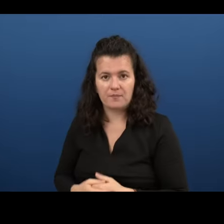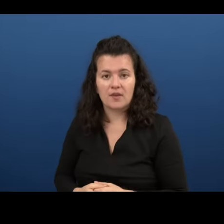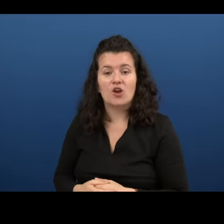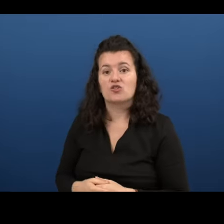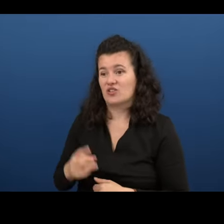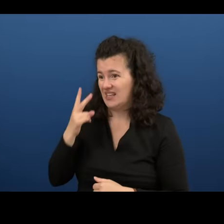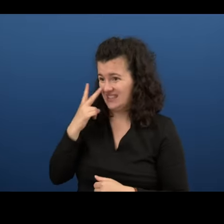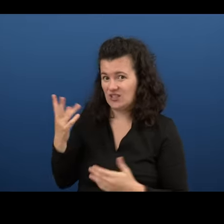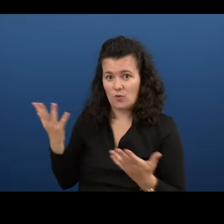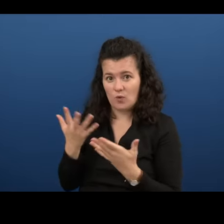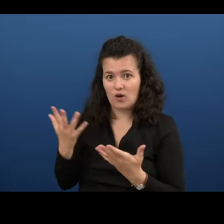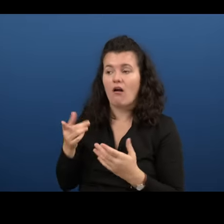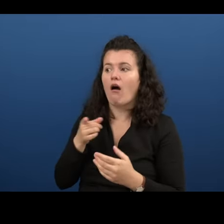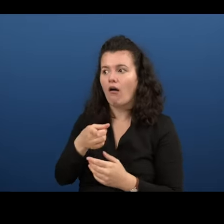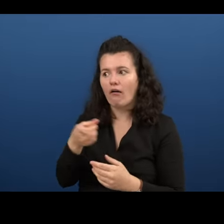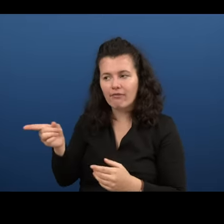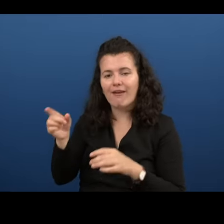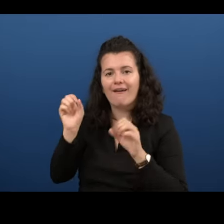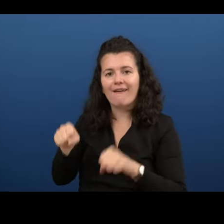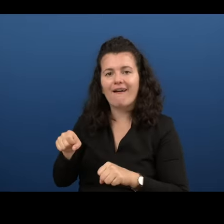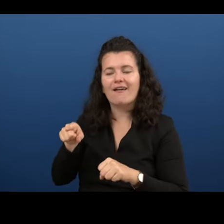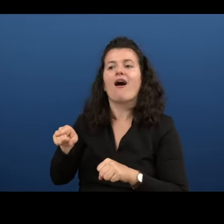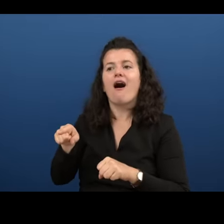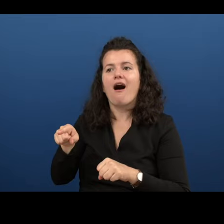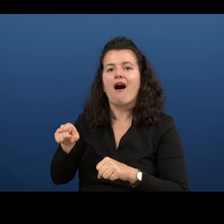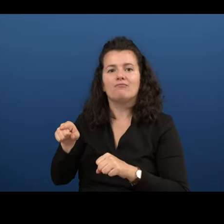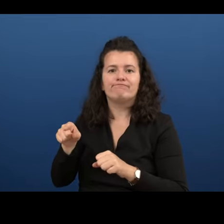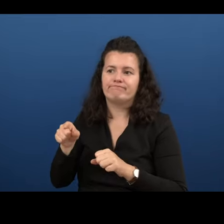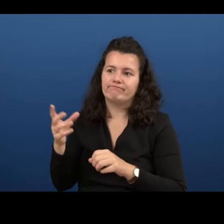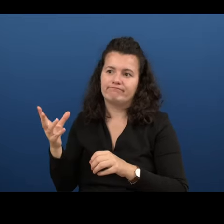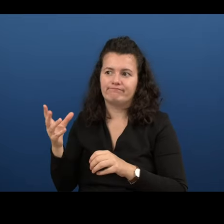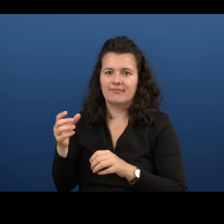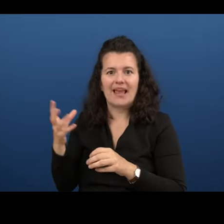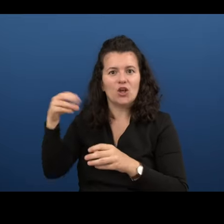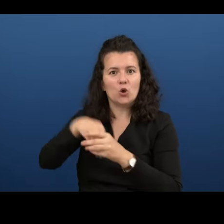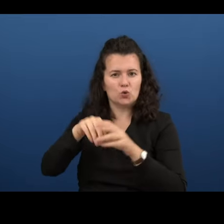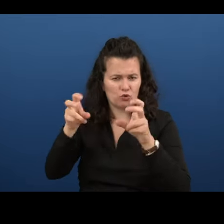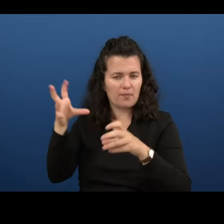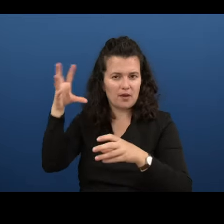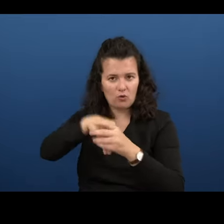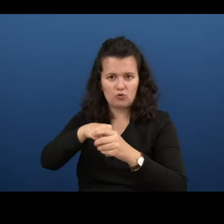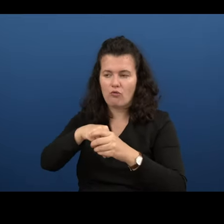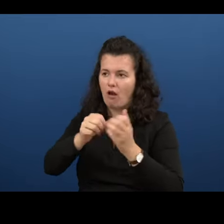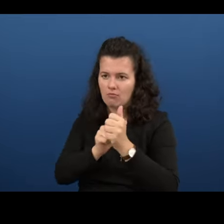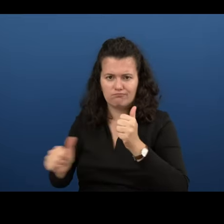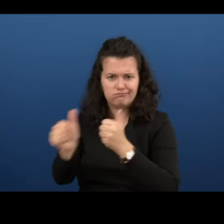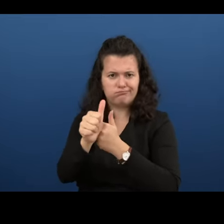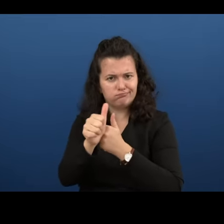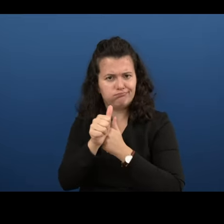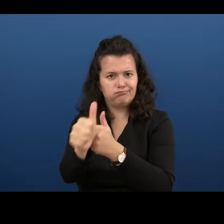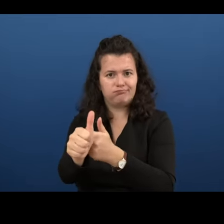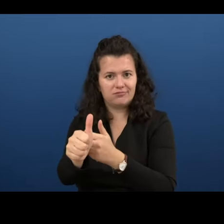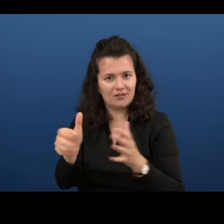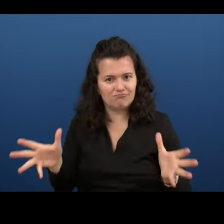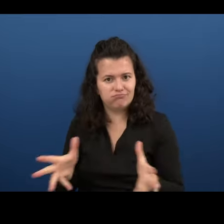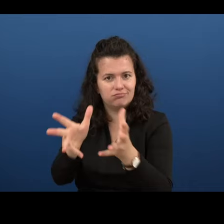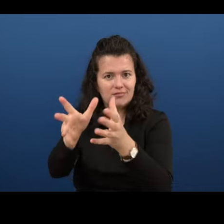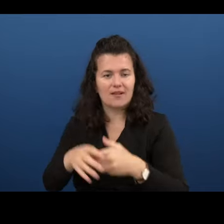agenda in the, in the, our businesses partnerships and partnerships, particularly at key to accelerate